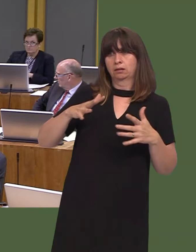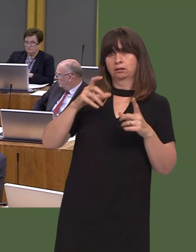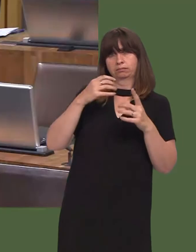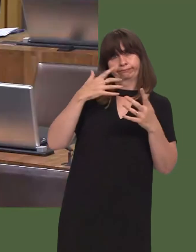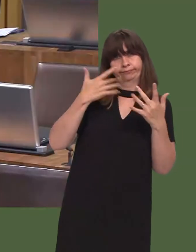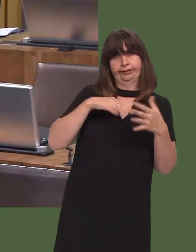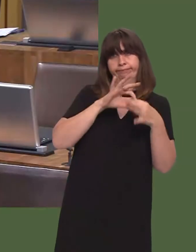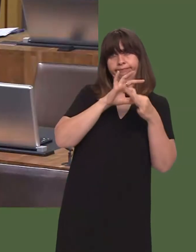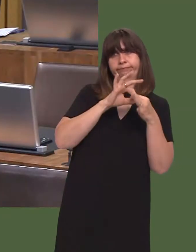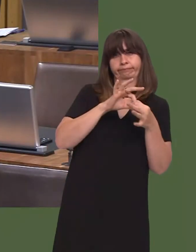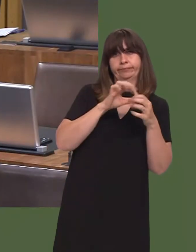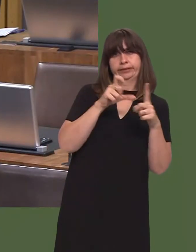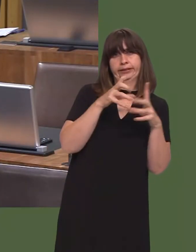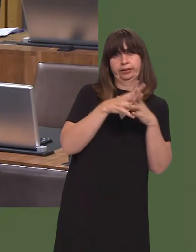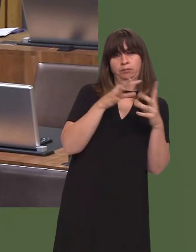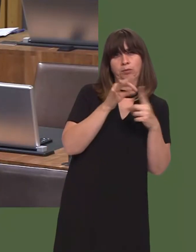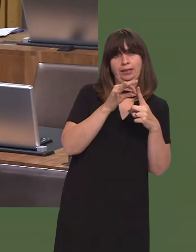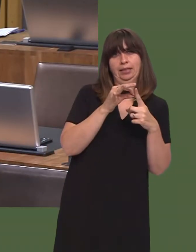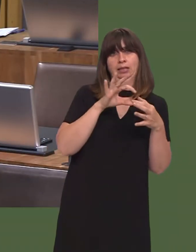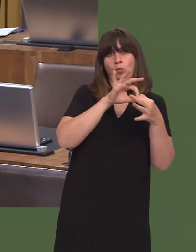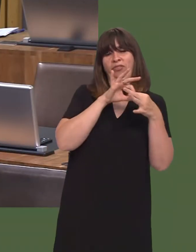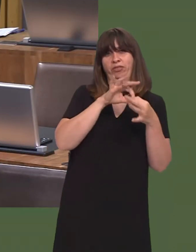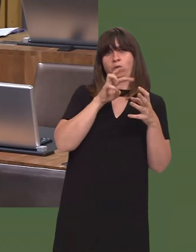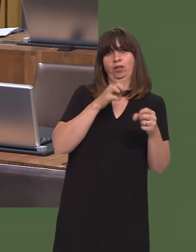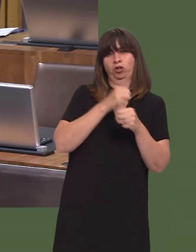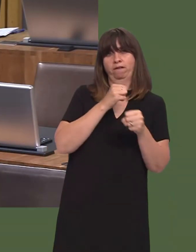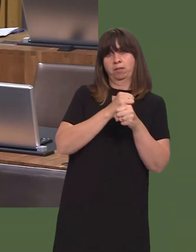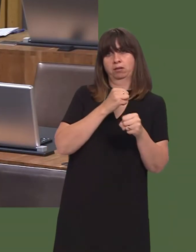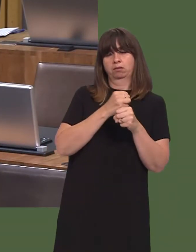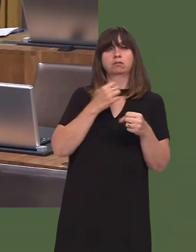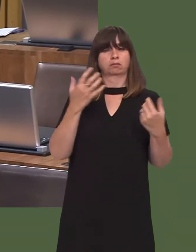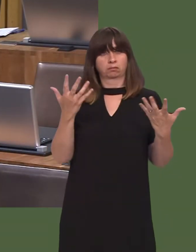the DWP work with the Welsh Government to explore alternate solutions, including co-location